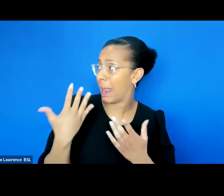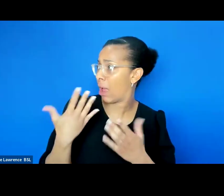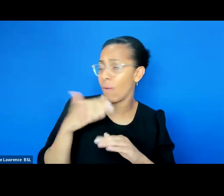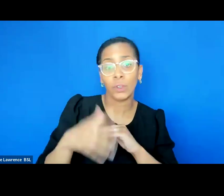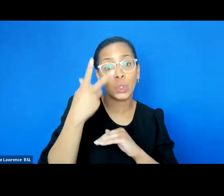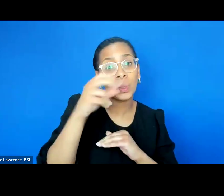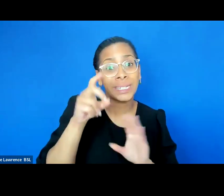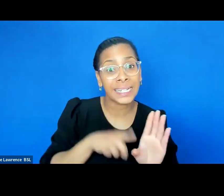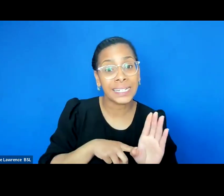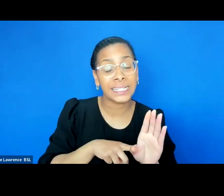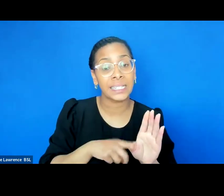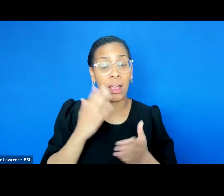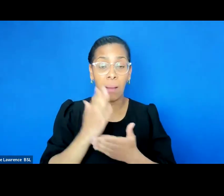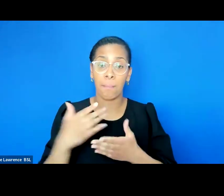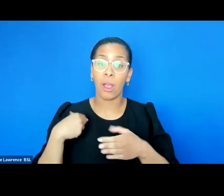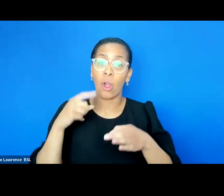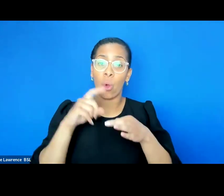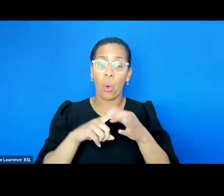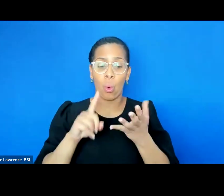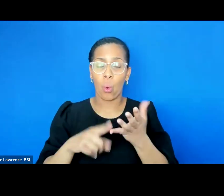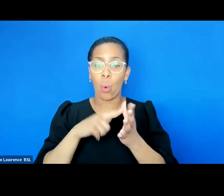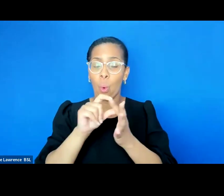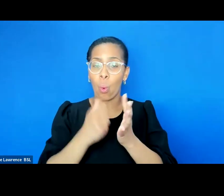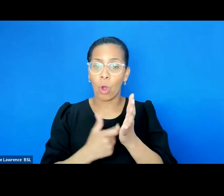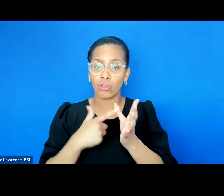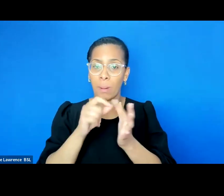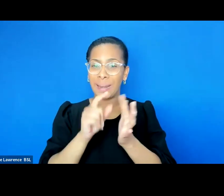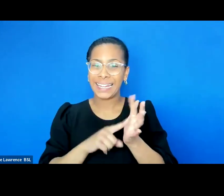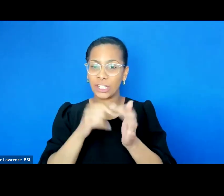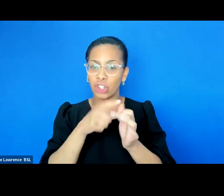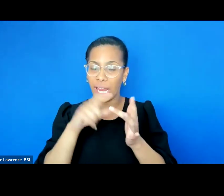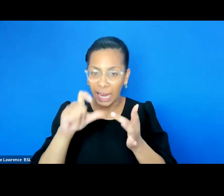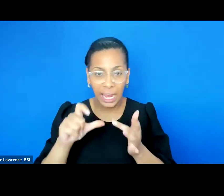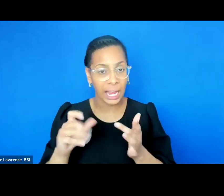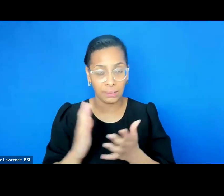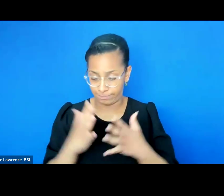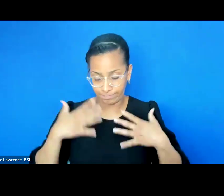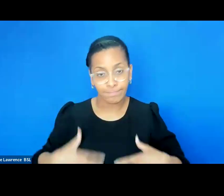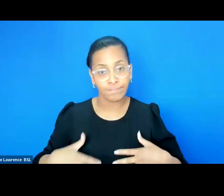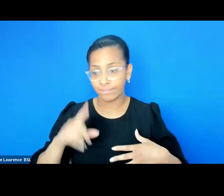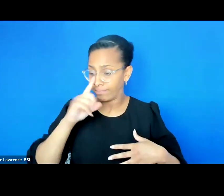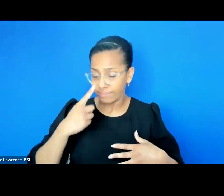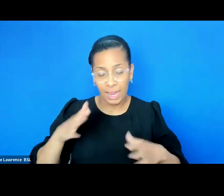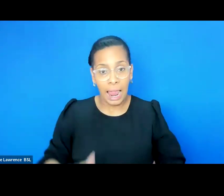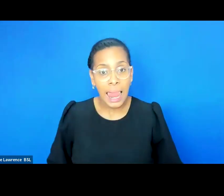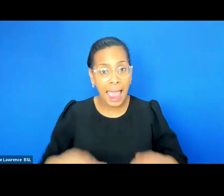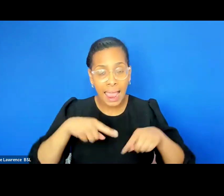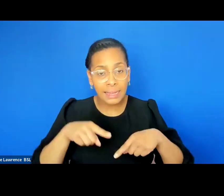I'm quadriplegic and onset tetraplegic, which is severe incapacity of your legs, arms, and your torso,